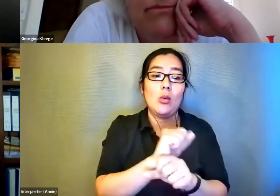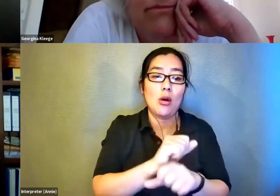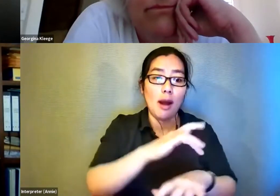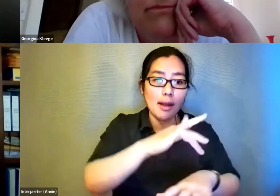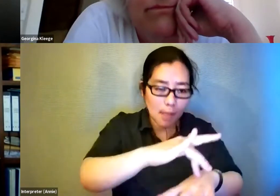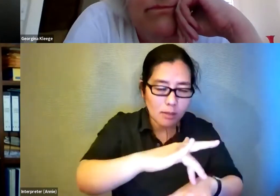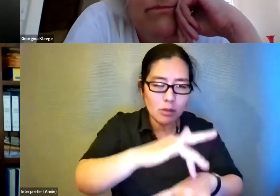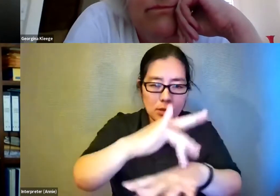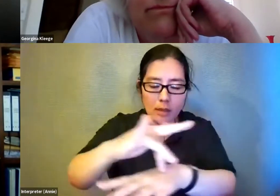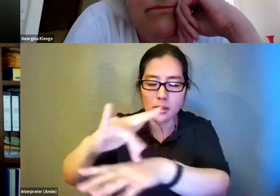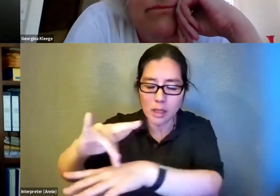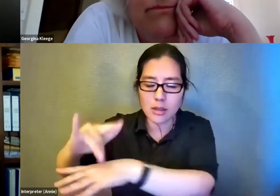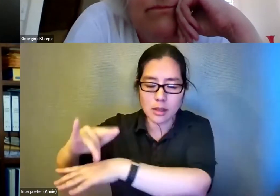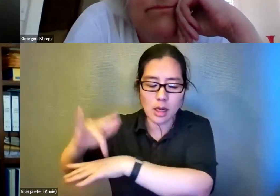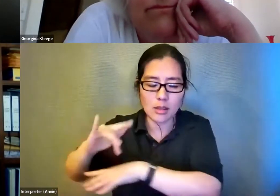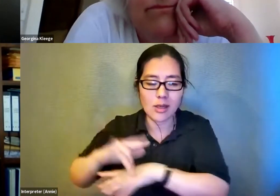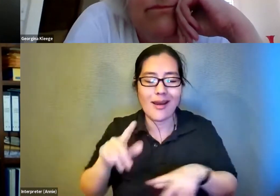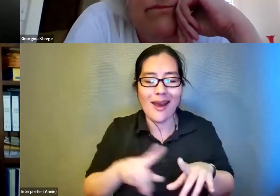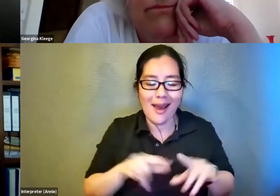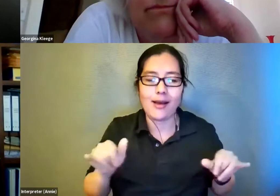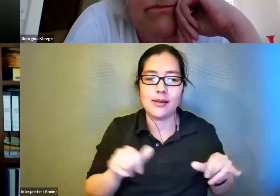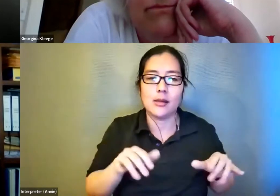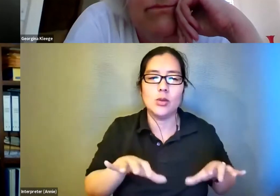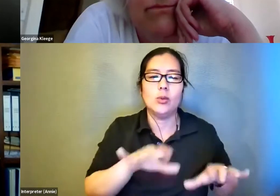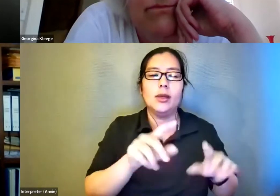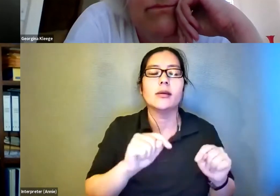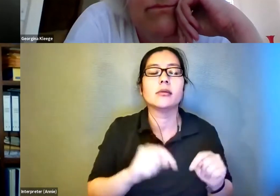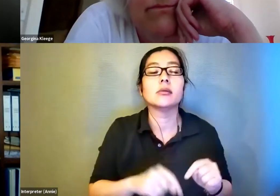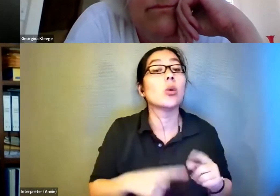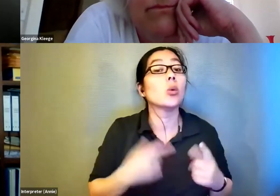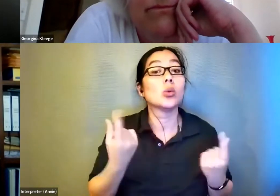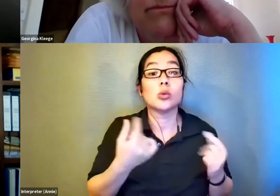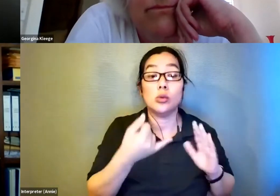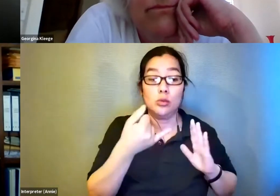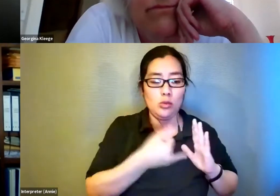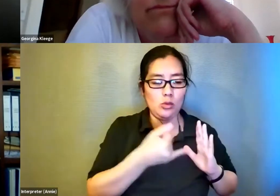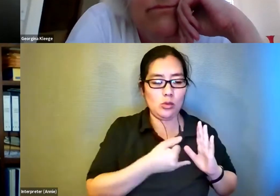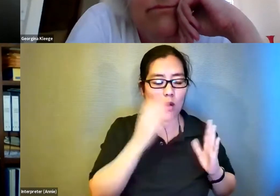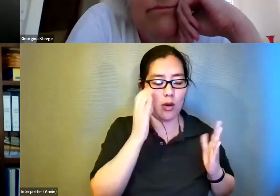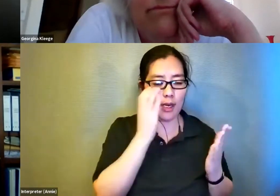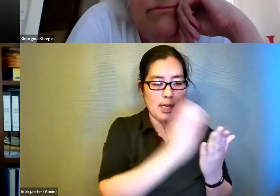I will draw an image and I'll feel the drawing even if it's